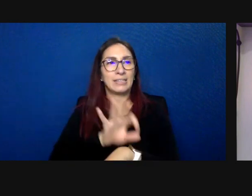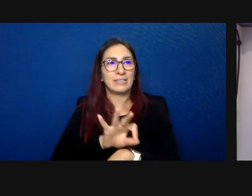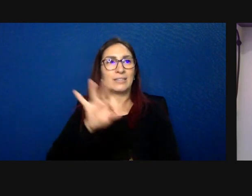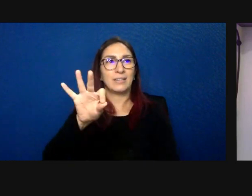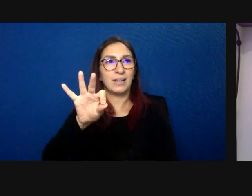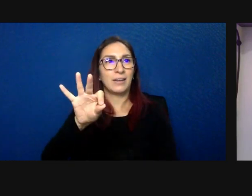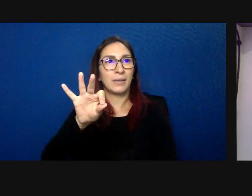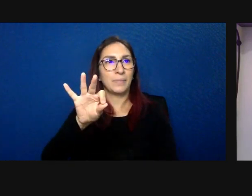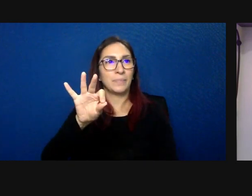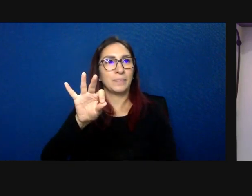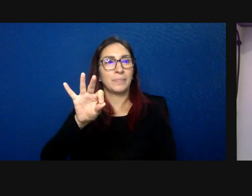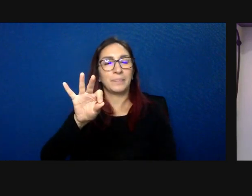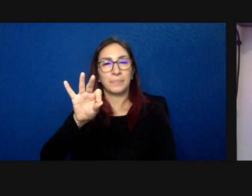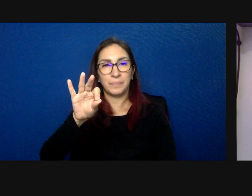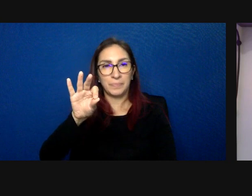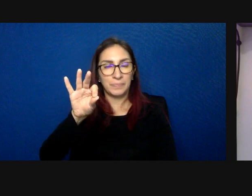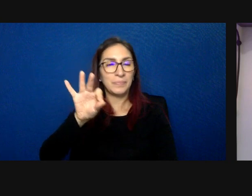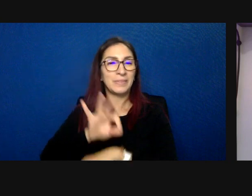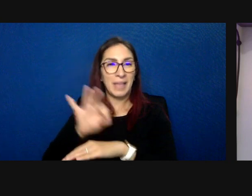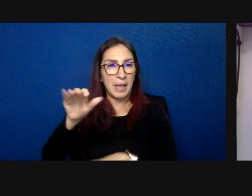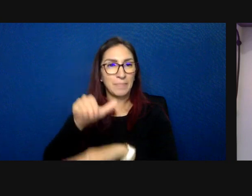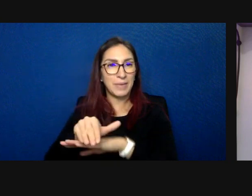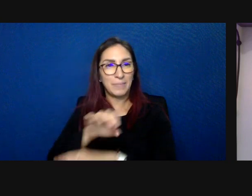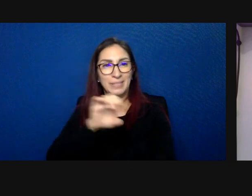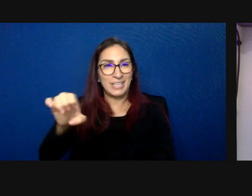While you're waiting, don't forget to visit our sponsors' pages